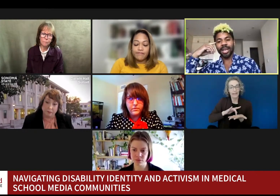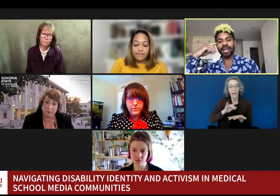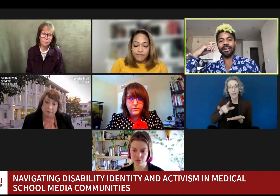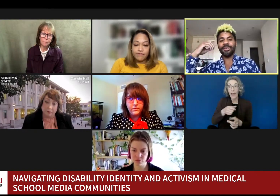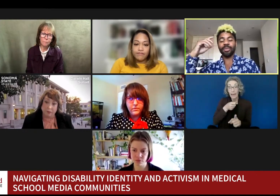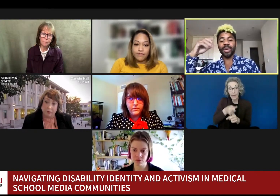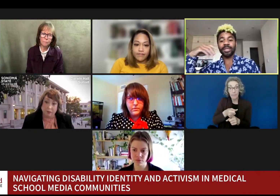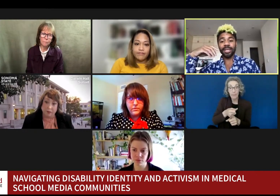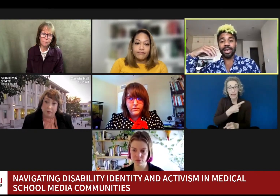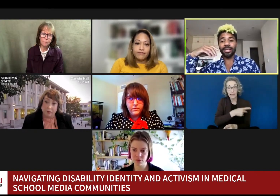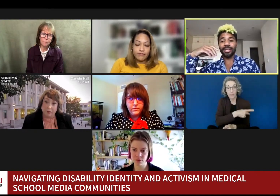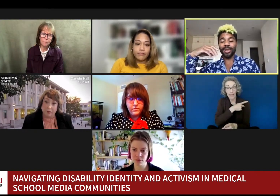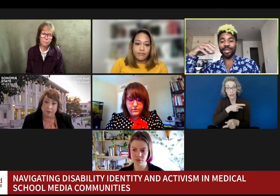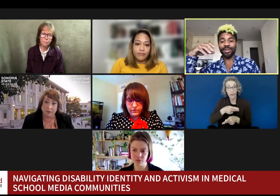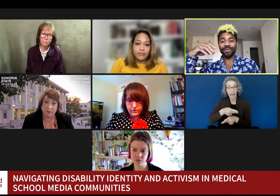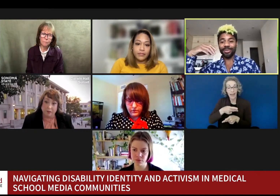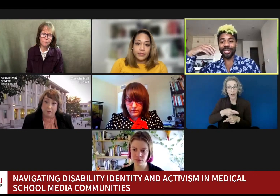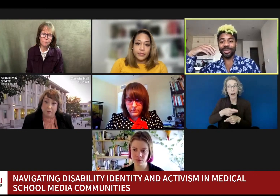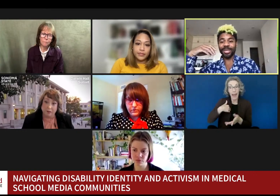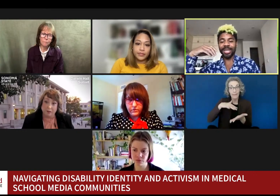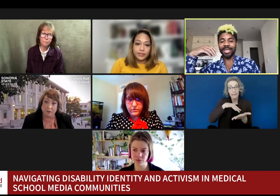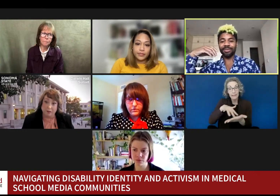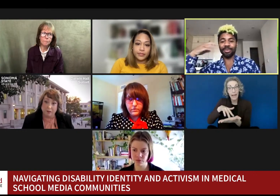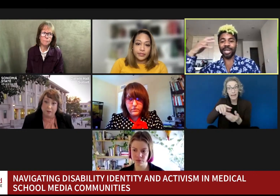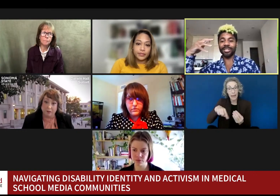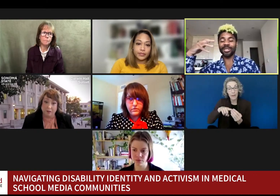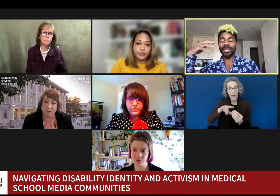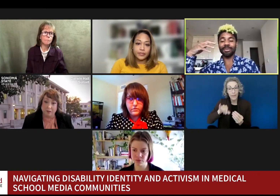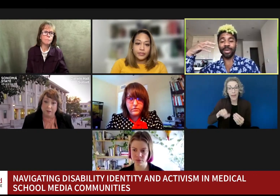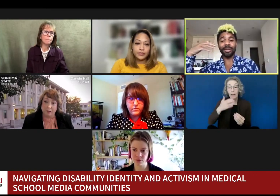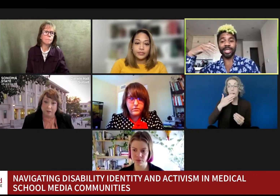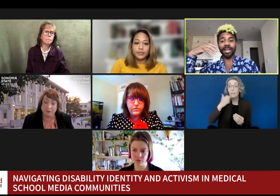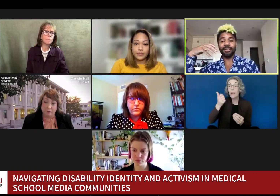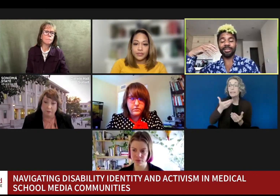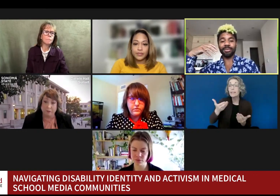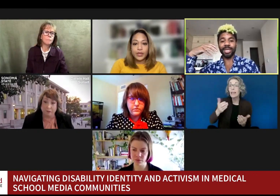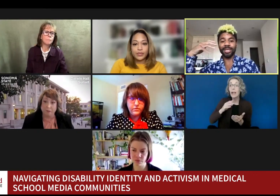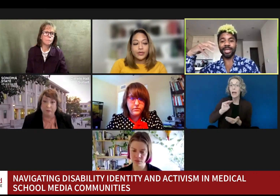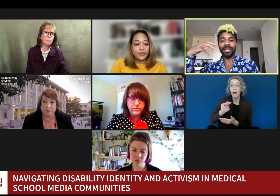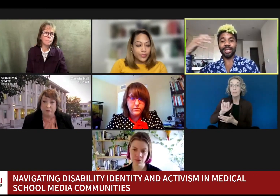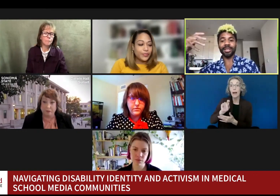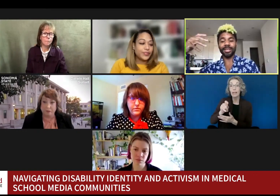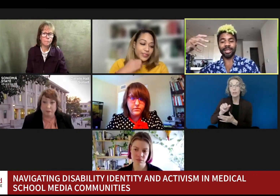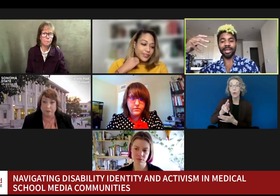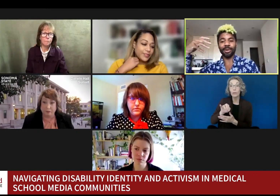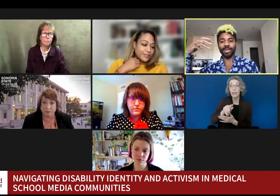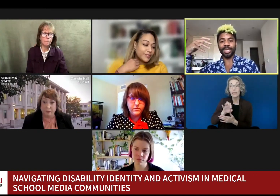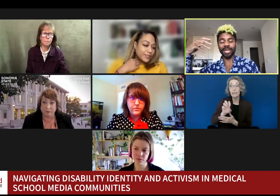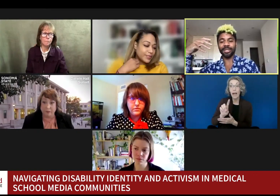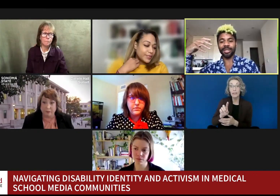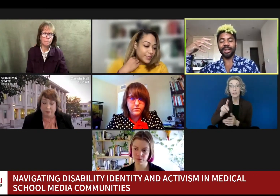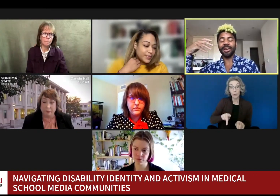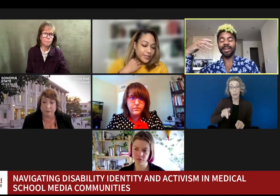And the best thing that somebody can do who's minoritized for patients is be themselves because they need to see that representation.